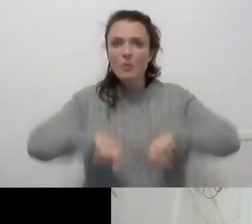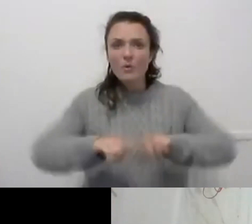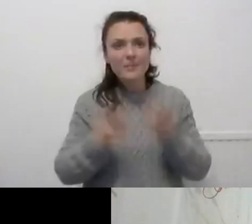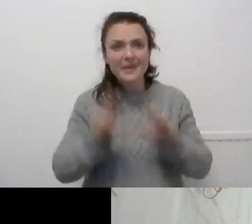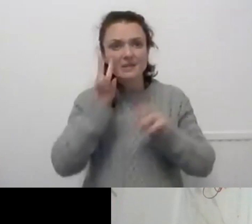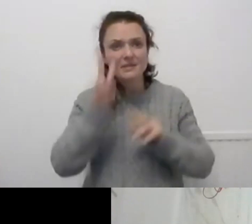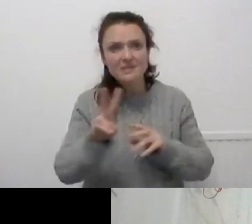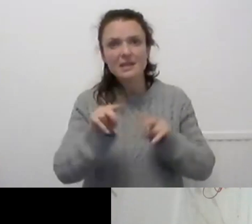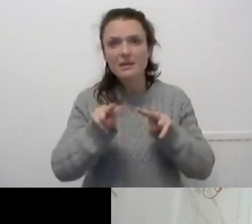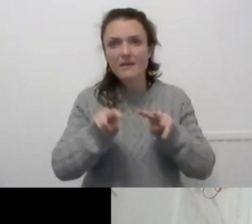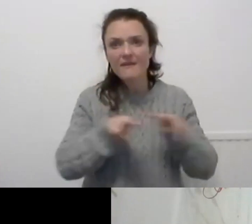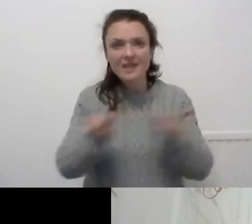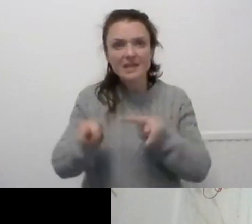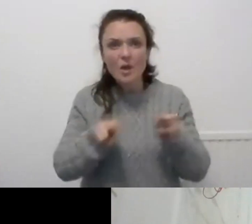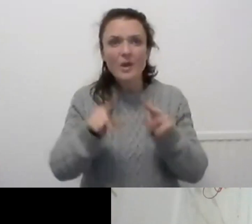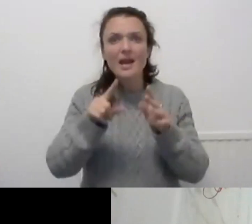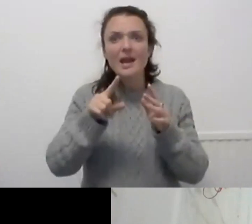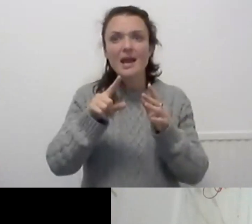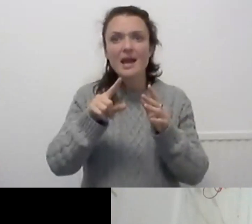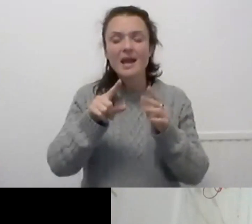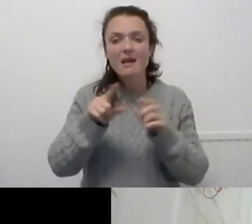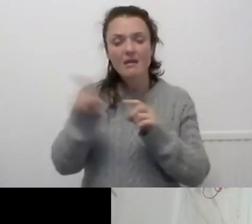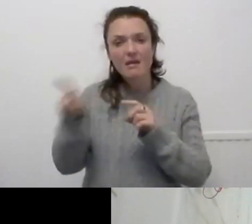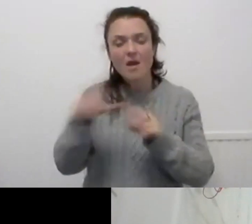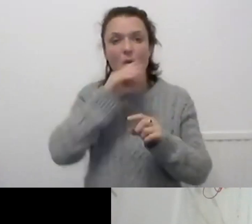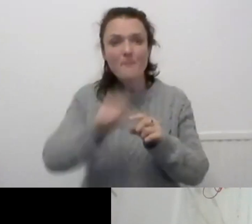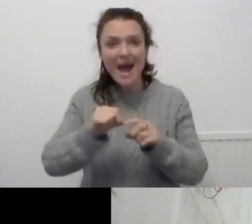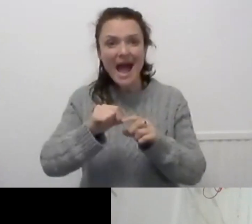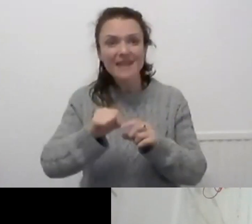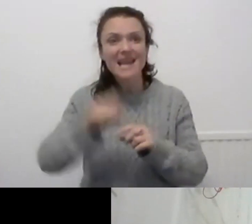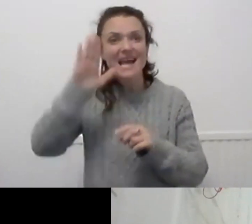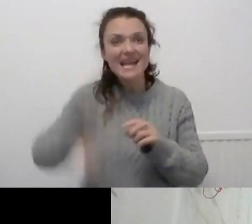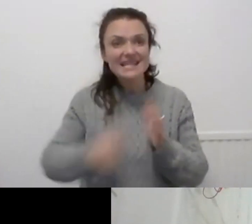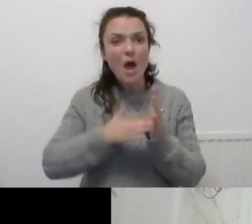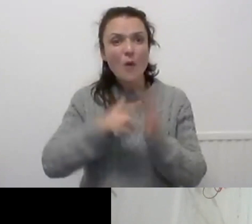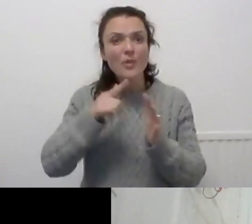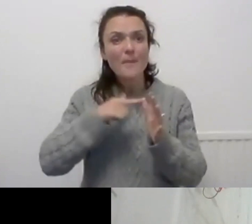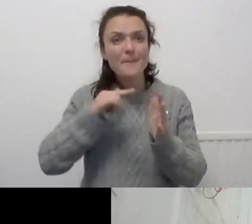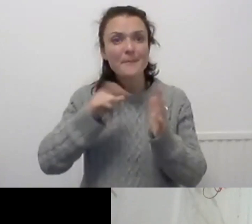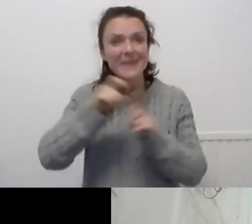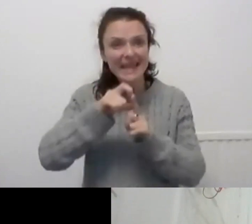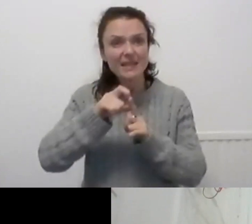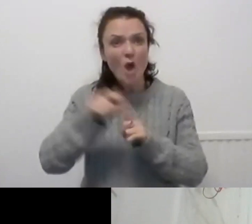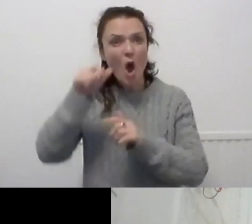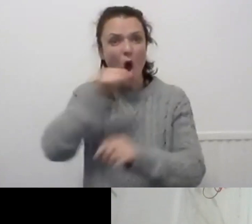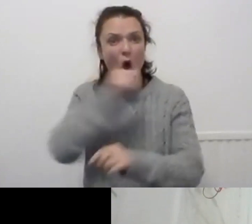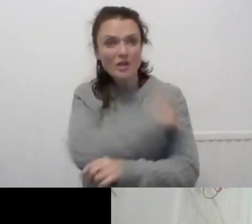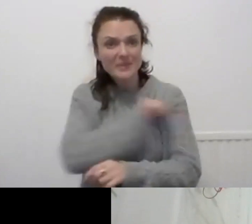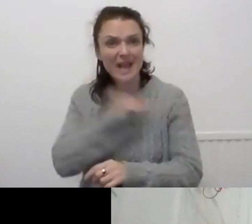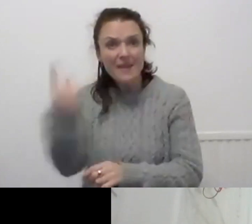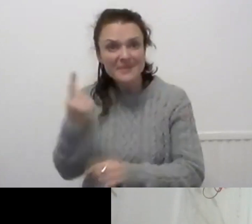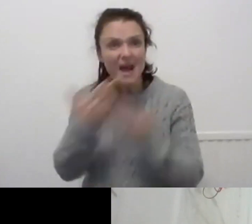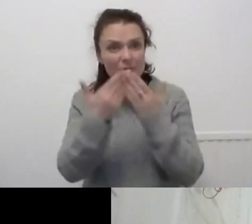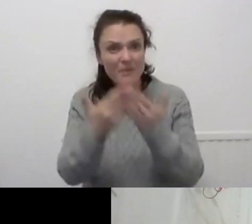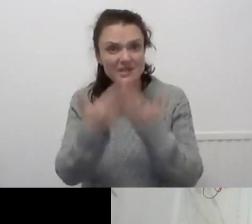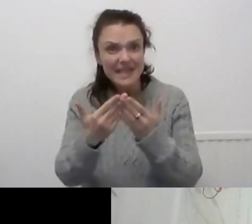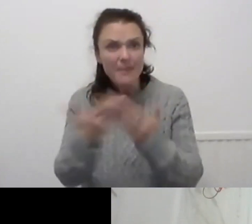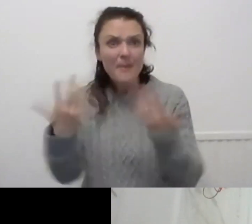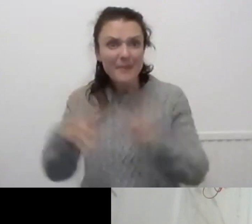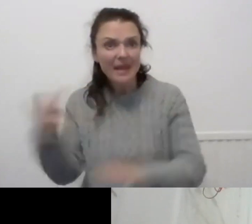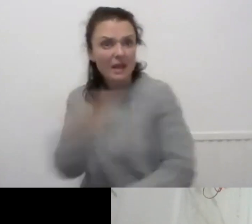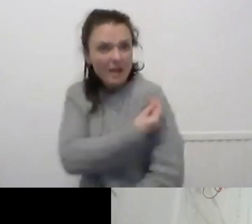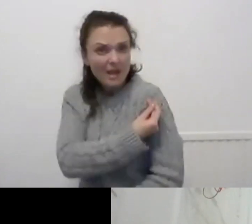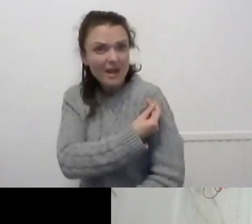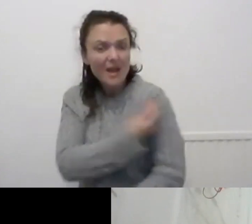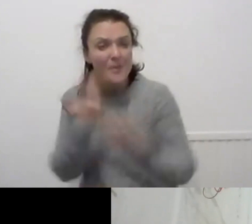Imam from South meat taking the vaccine. So it's really show that it is a HELOC and is second safe